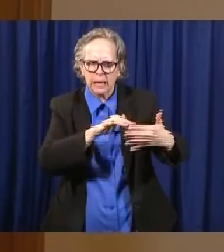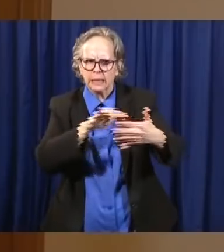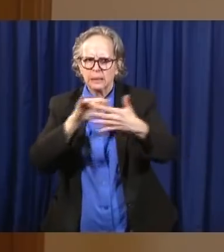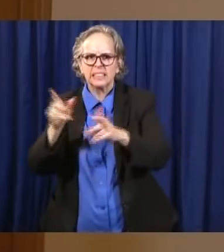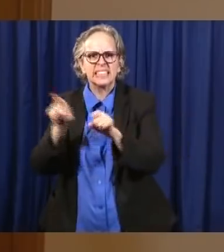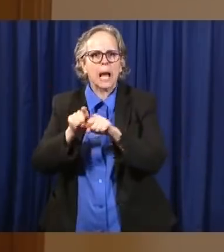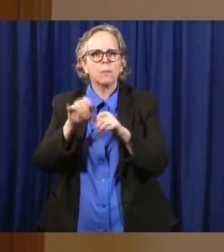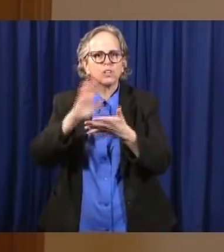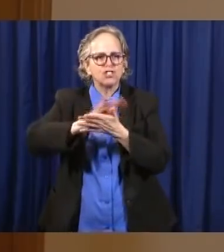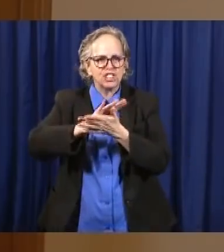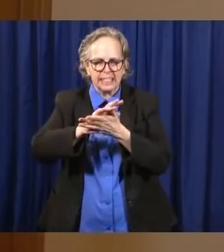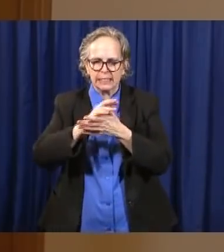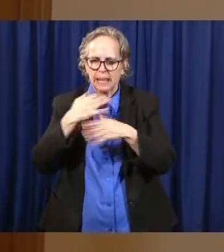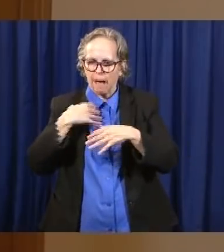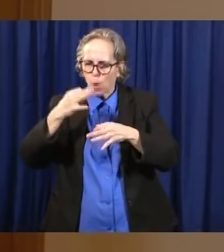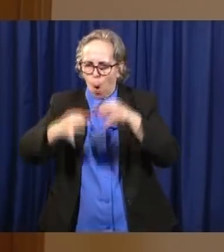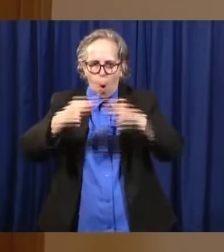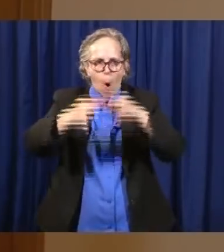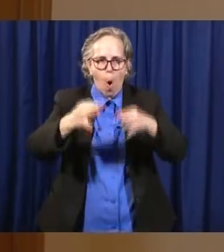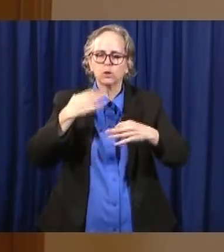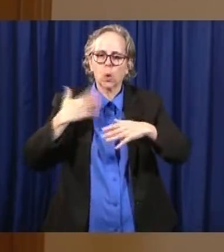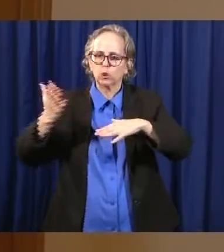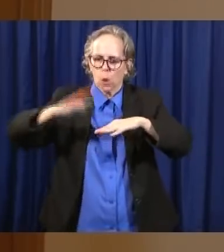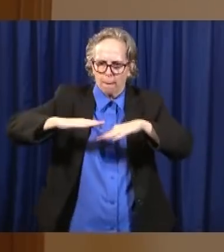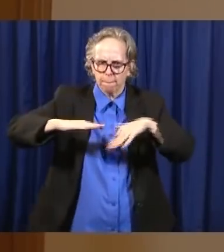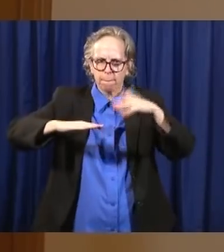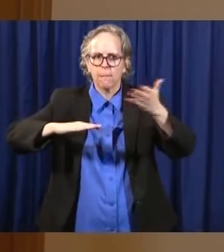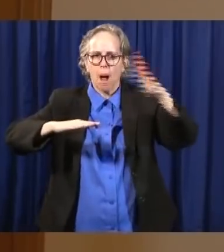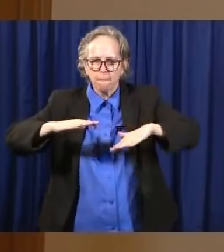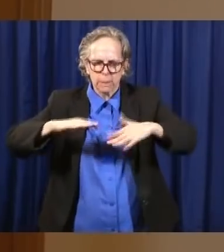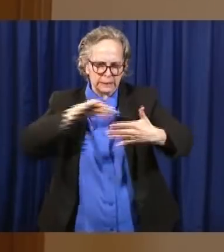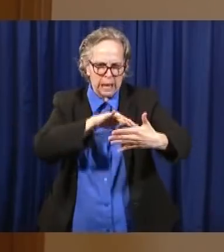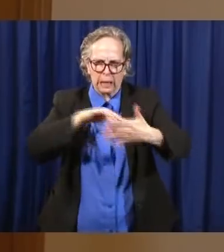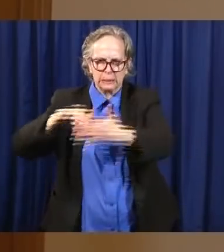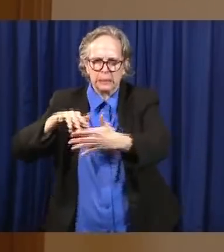NONE OF THEM ARE PERFECT.